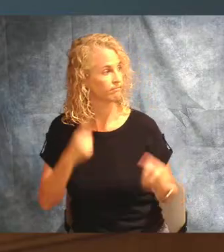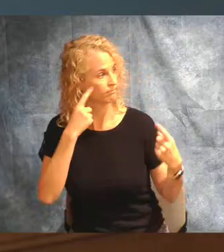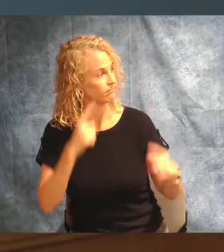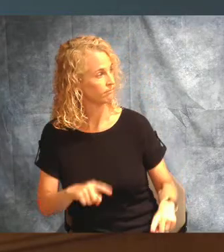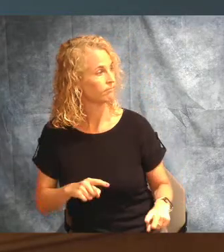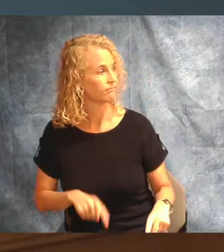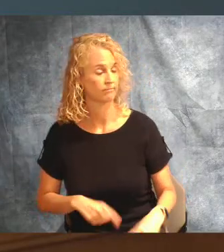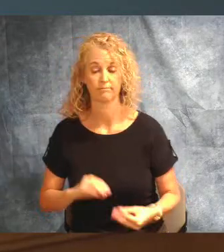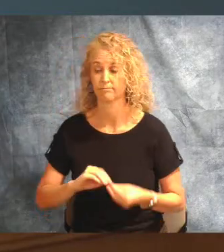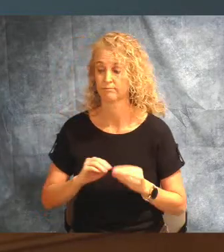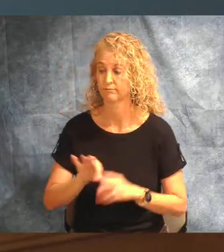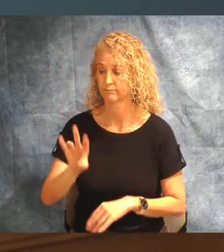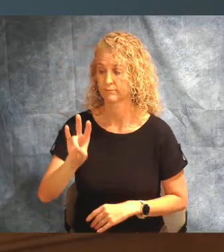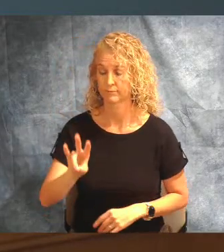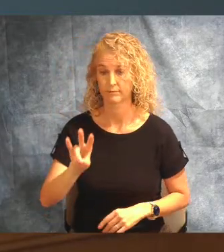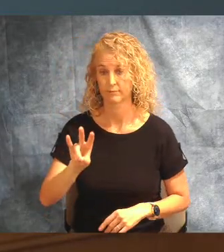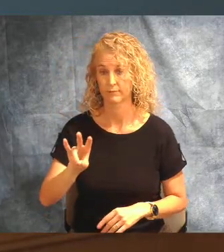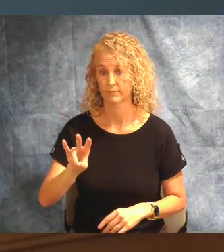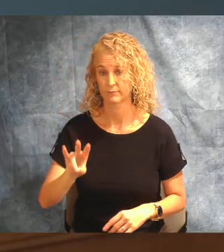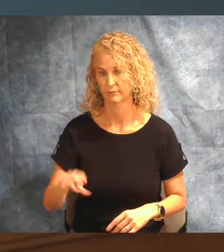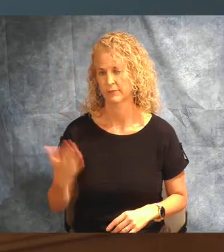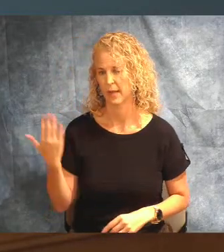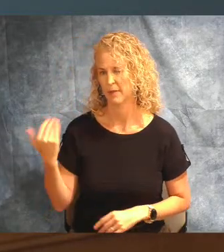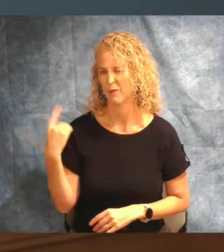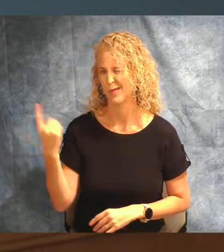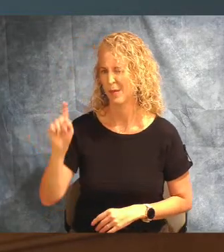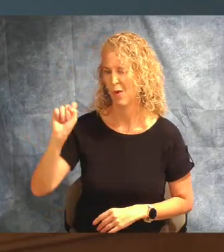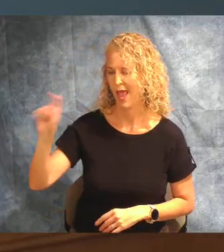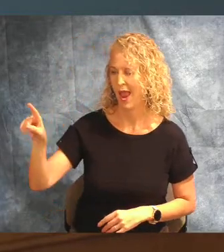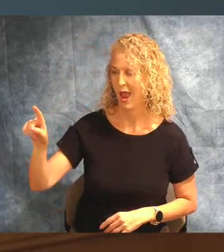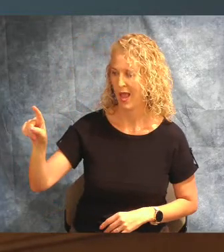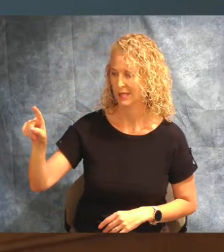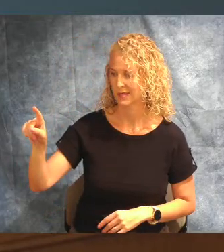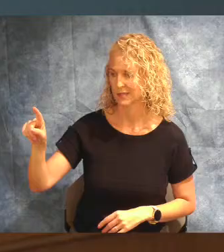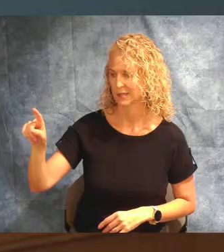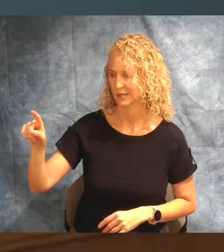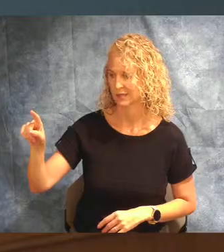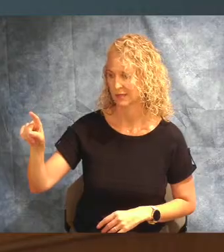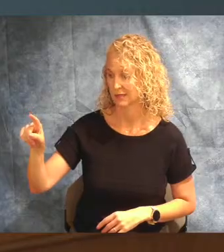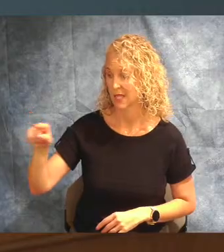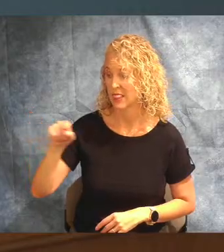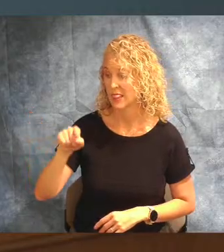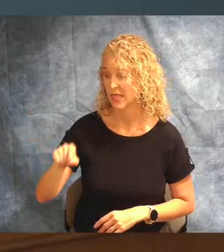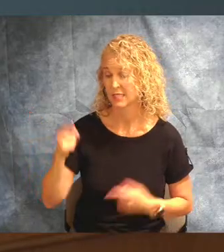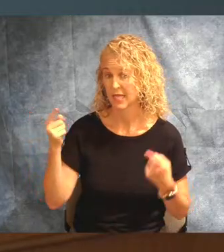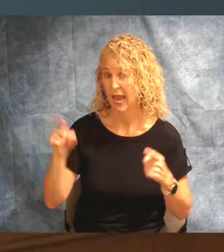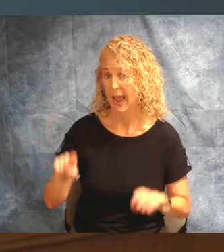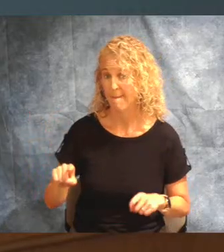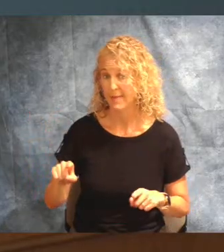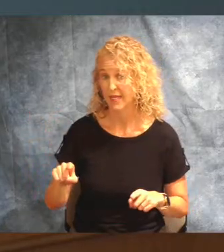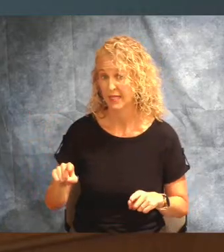item seven, as the question was asked about, um, was this going to occur in the help center? And